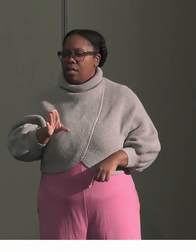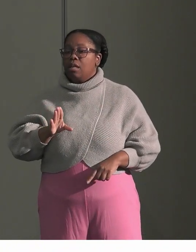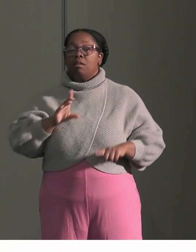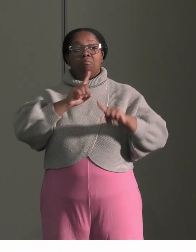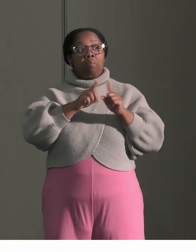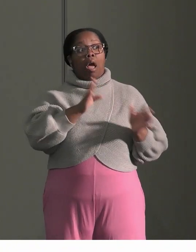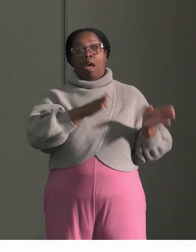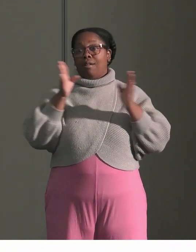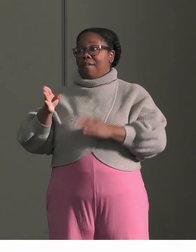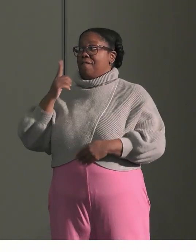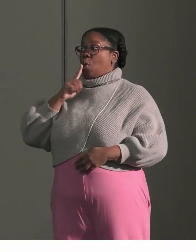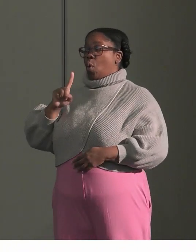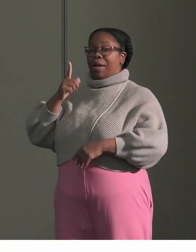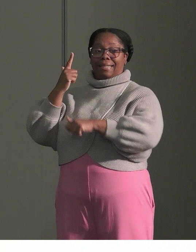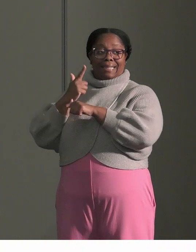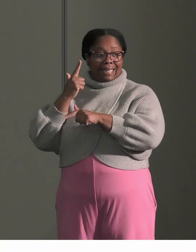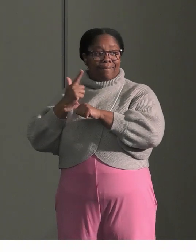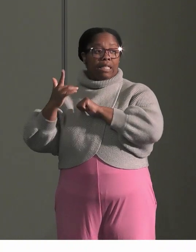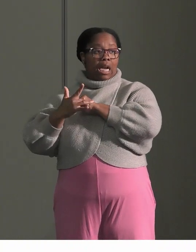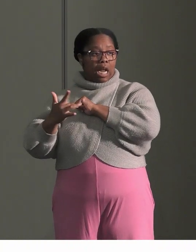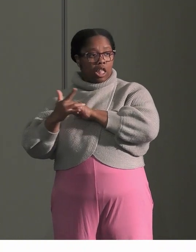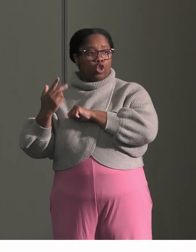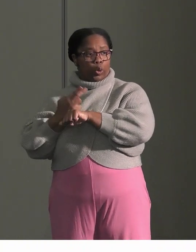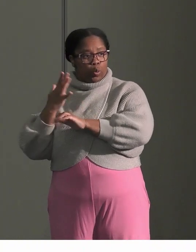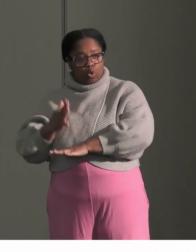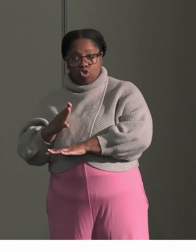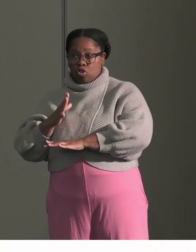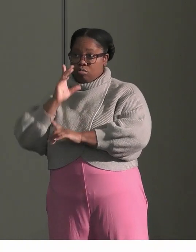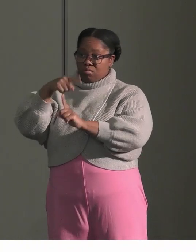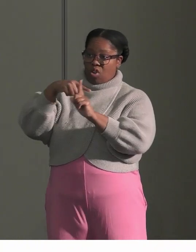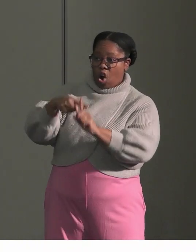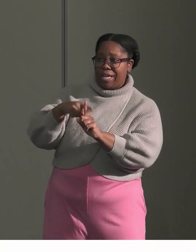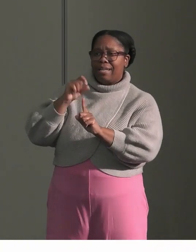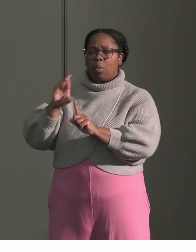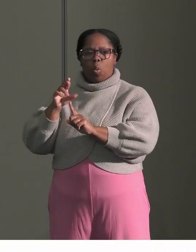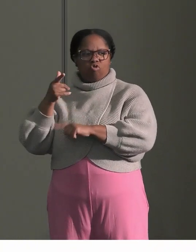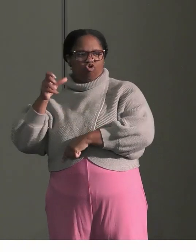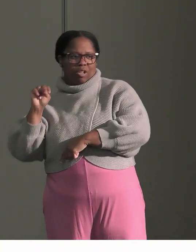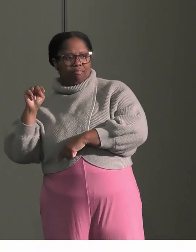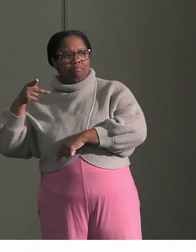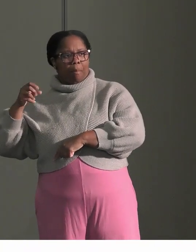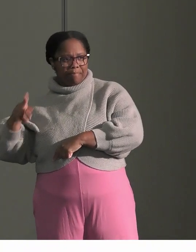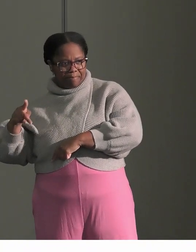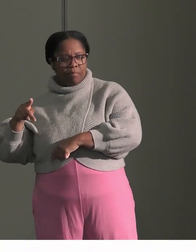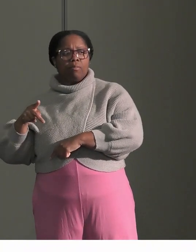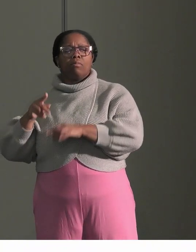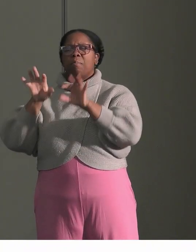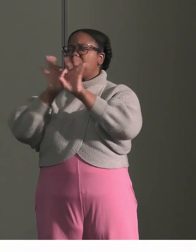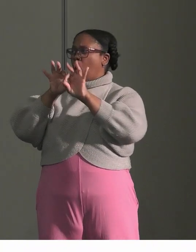assistive technology users both targeted or Gen Pop, it is important to remember it is